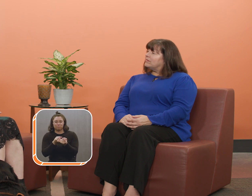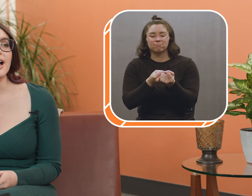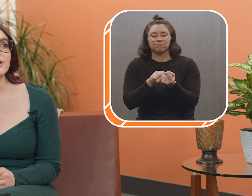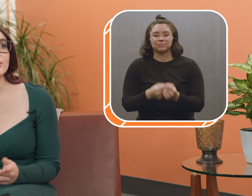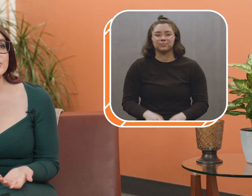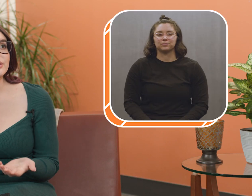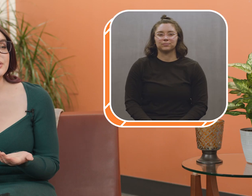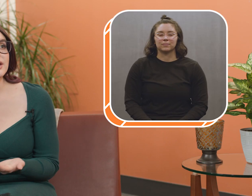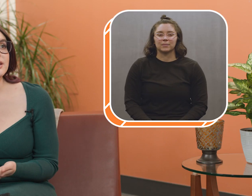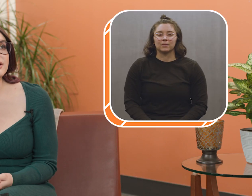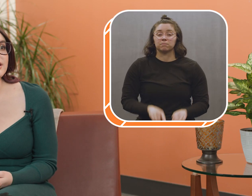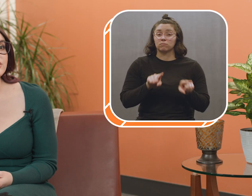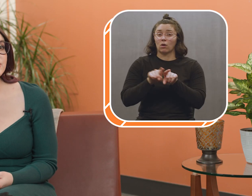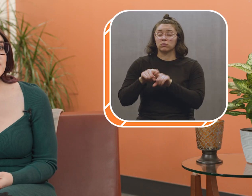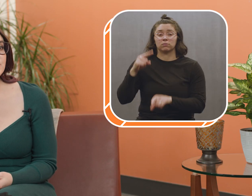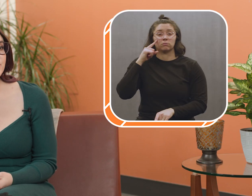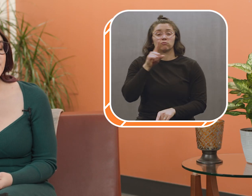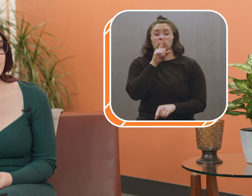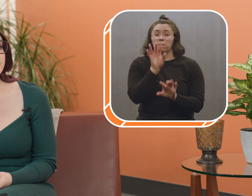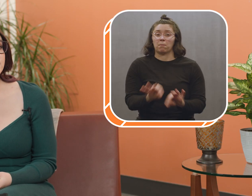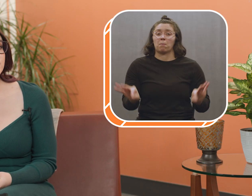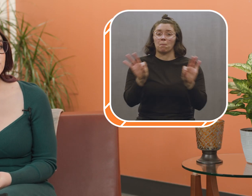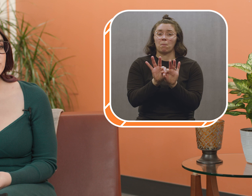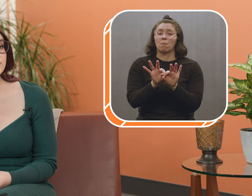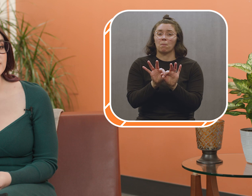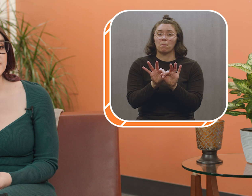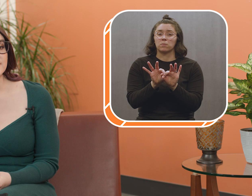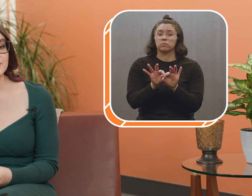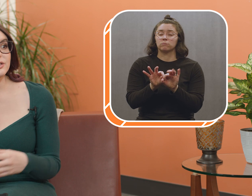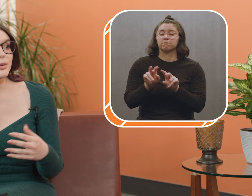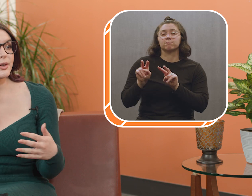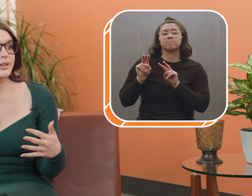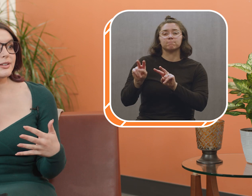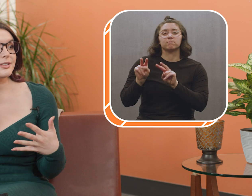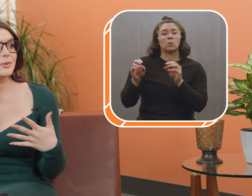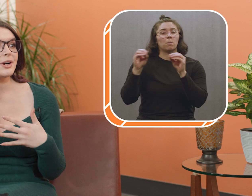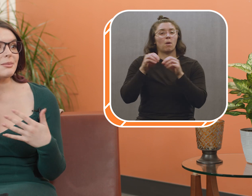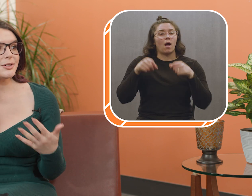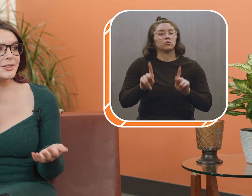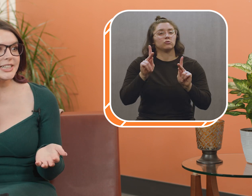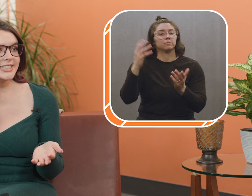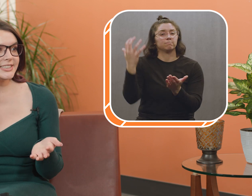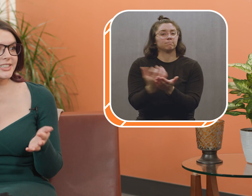I also think it's really important to look for more opportunities,